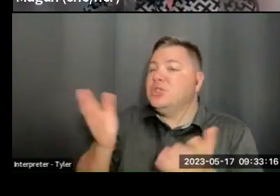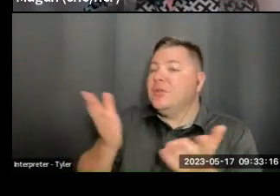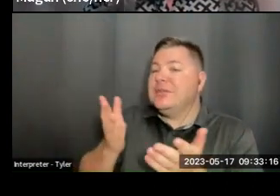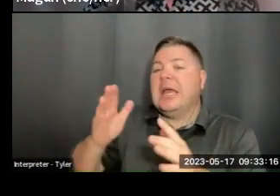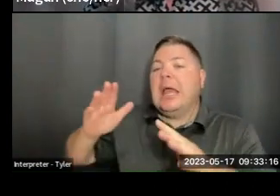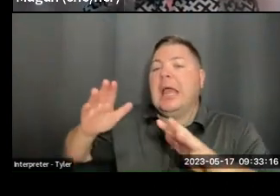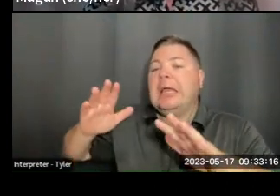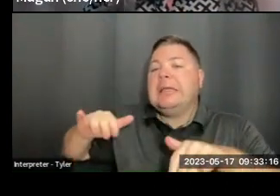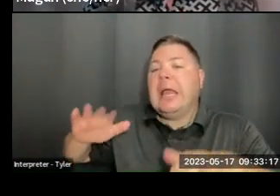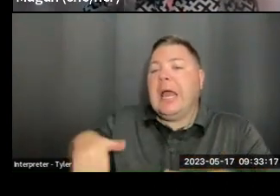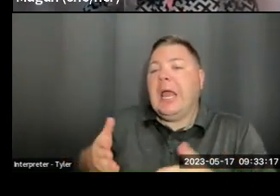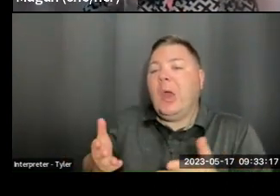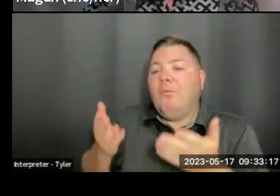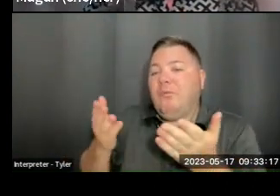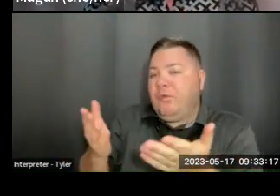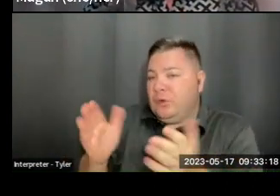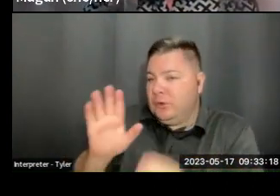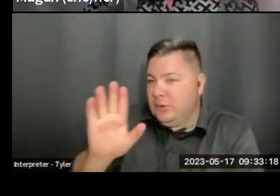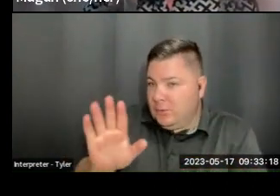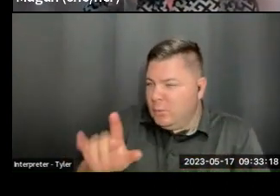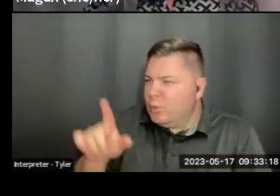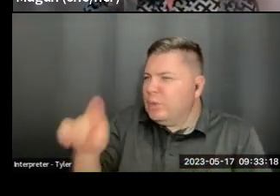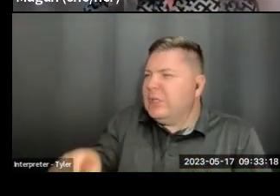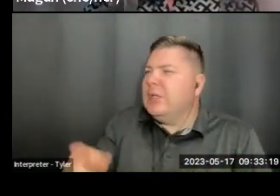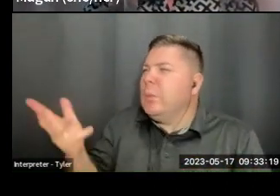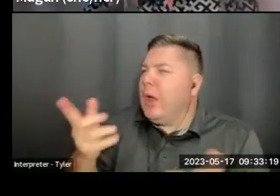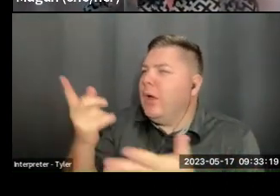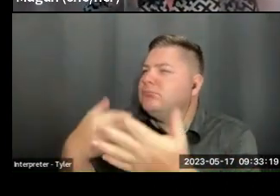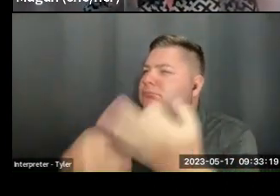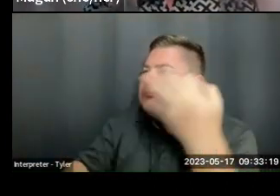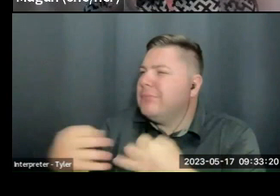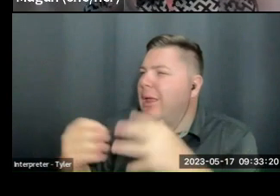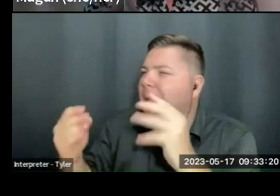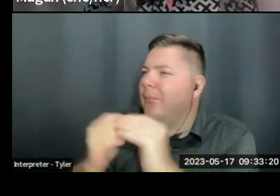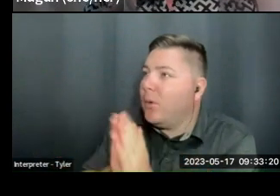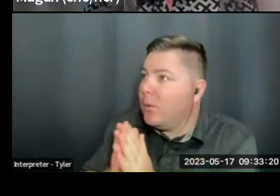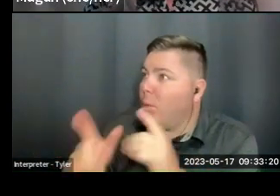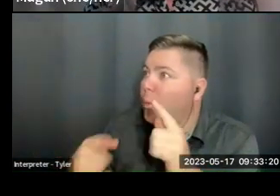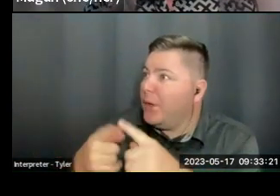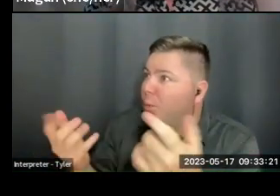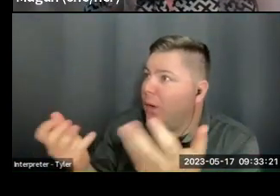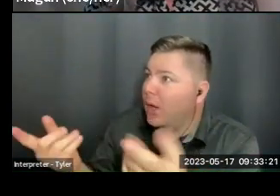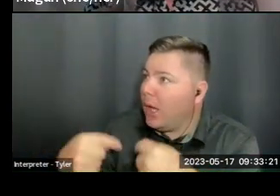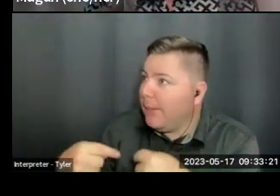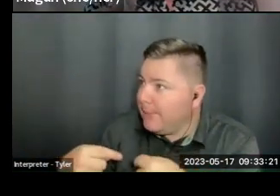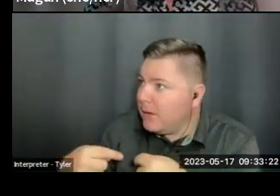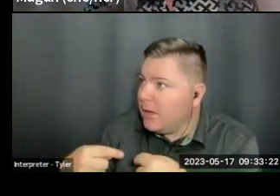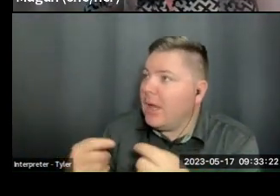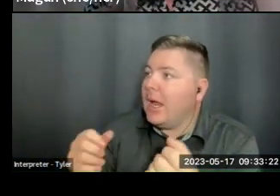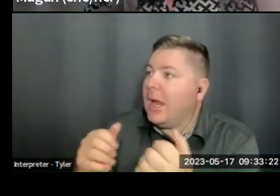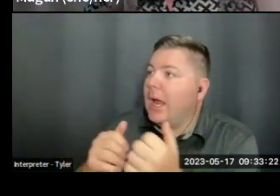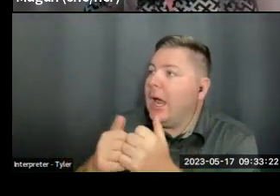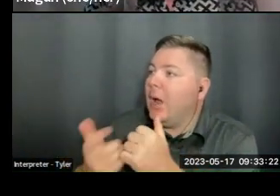Who should you contact? A good answer would be, that's not a service we currently provide. Tell me more about what you are